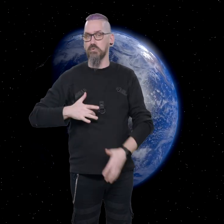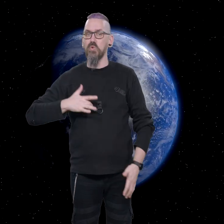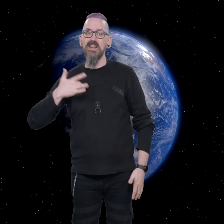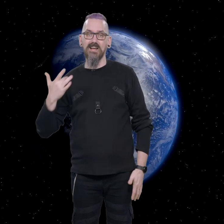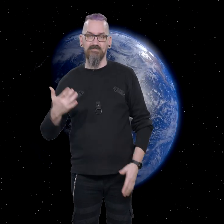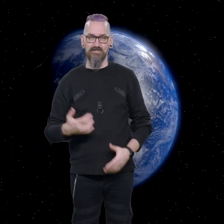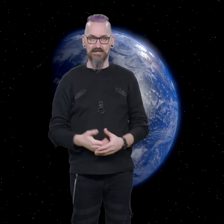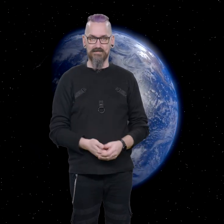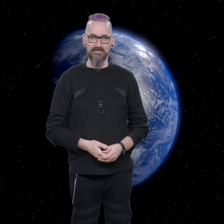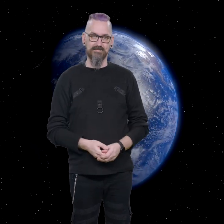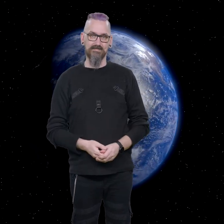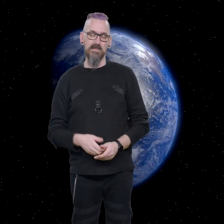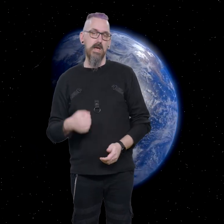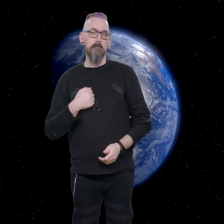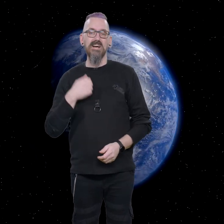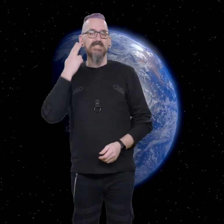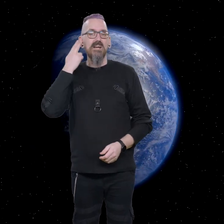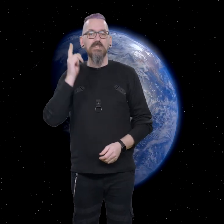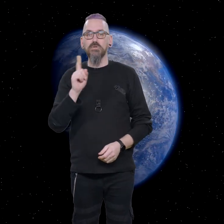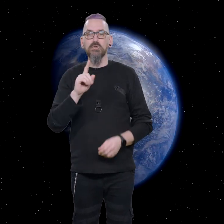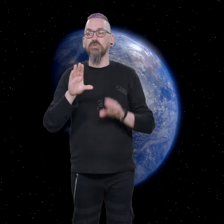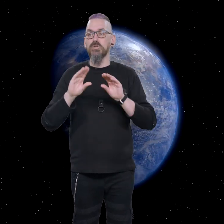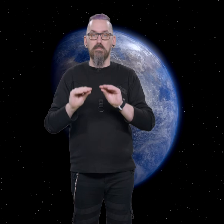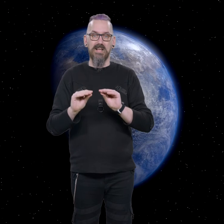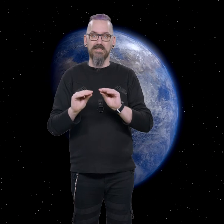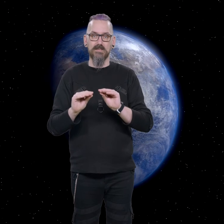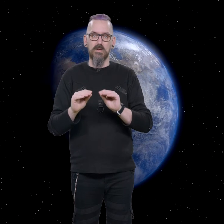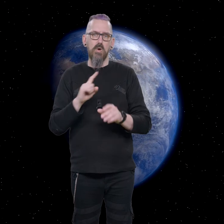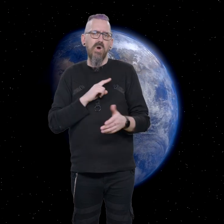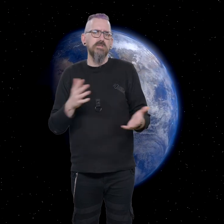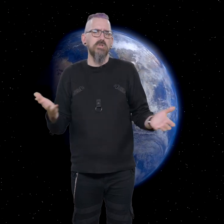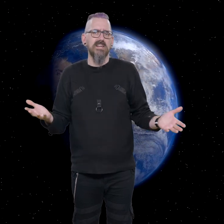To live. My deafness does not stop me, Why should it?